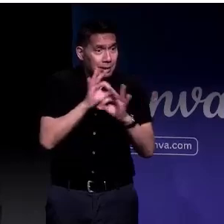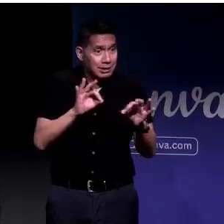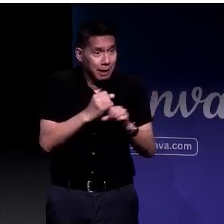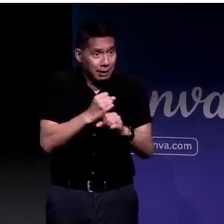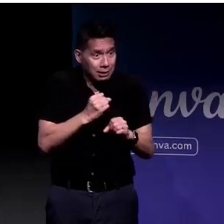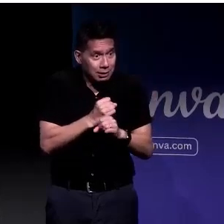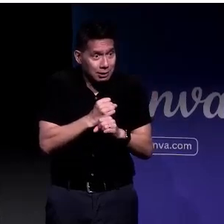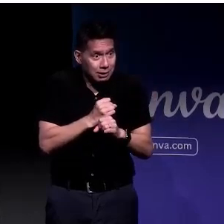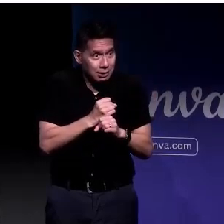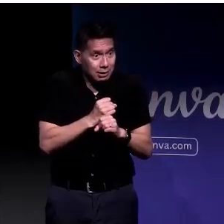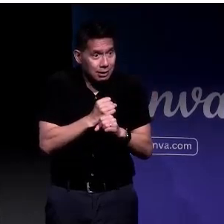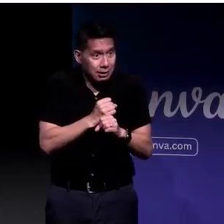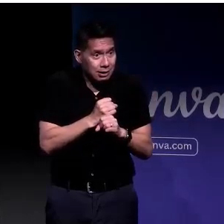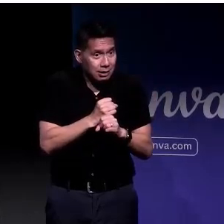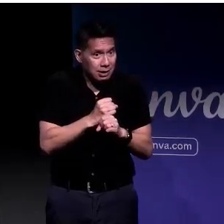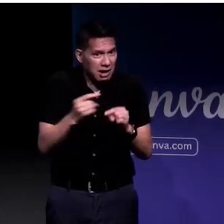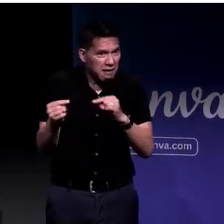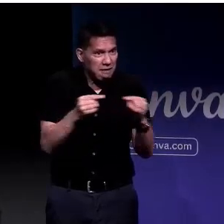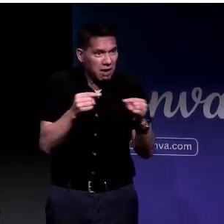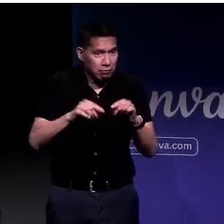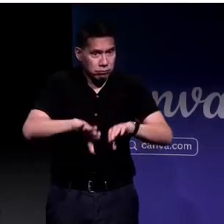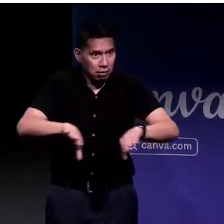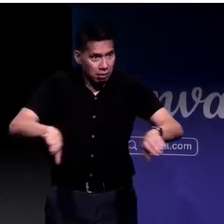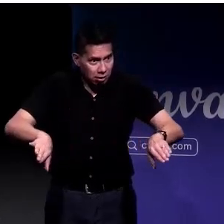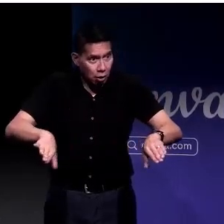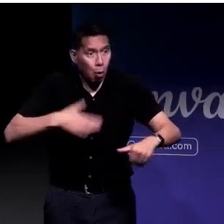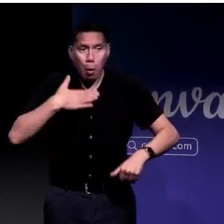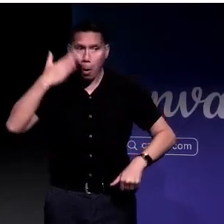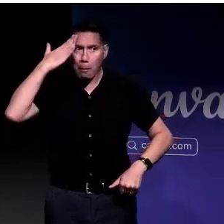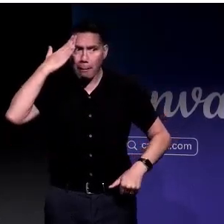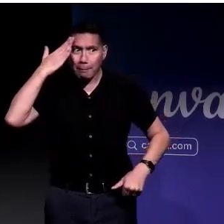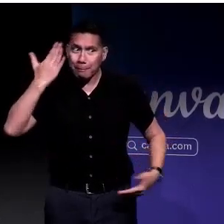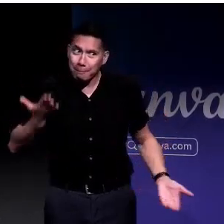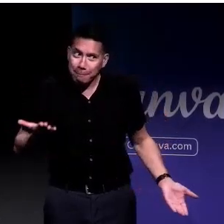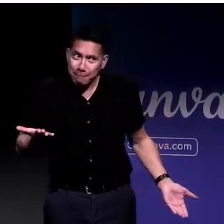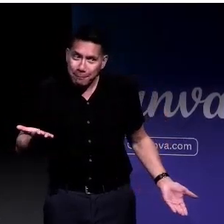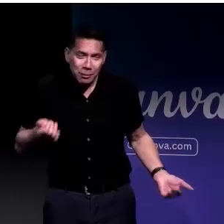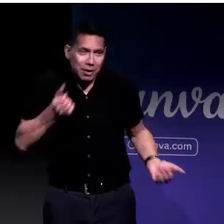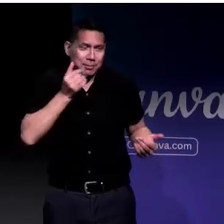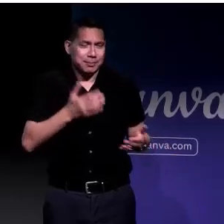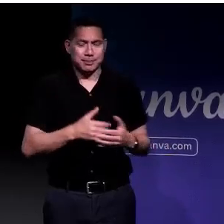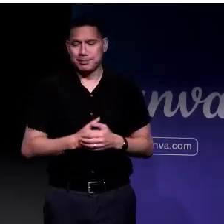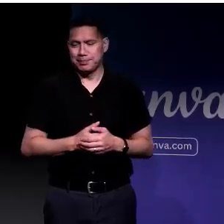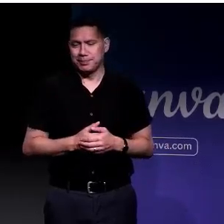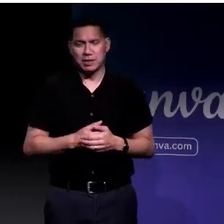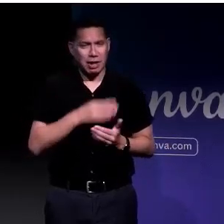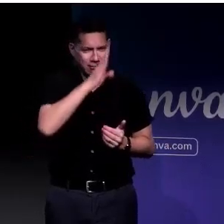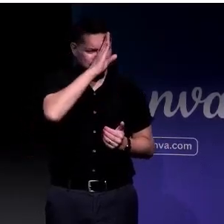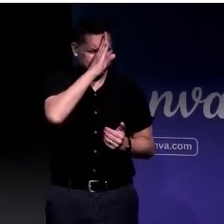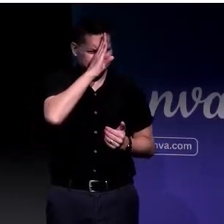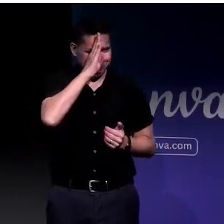fight breaker upper, mum hat you know it. But I mention all these hats, uh, because I'm sure you know,